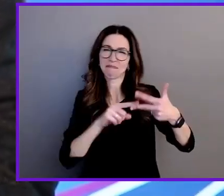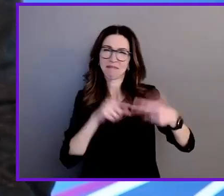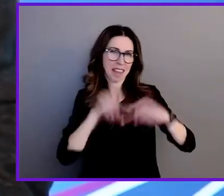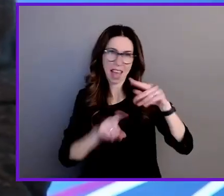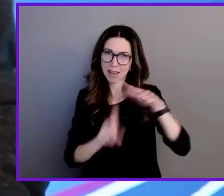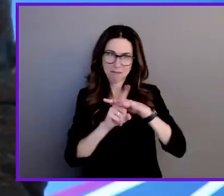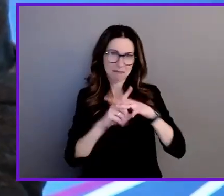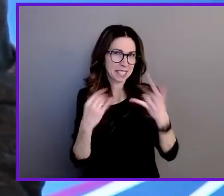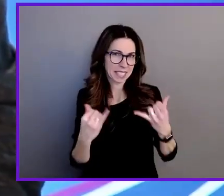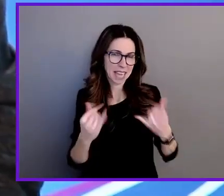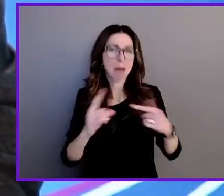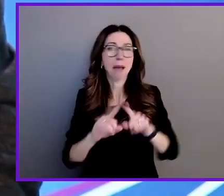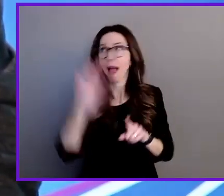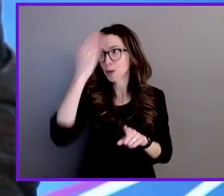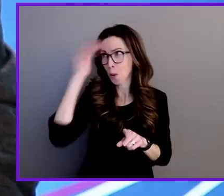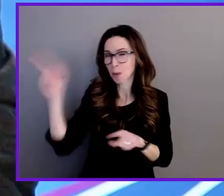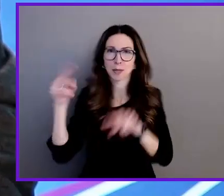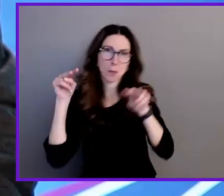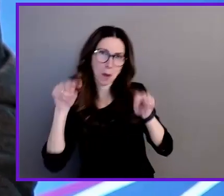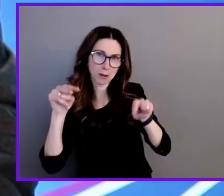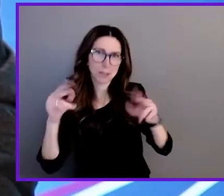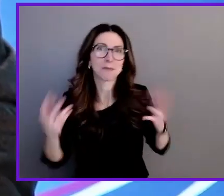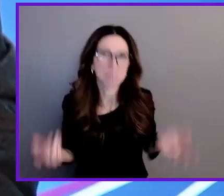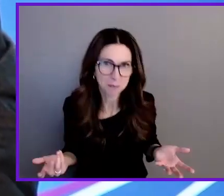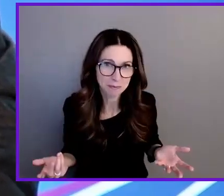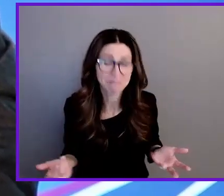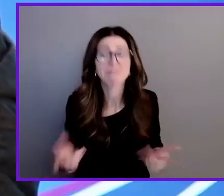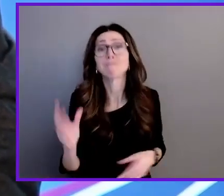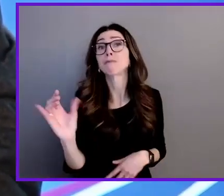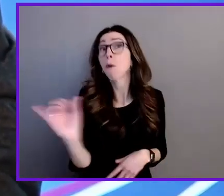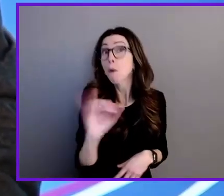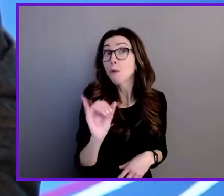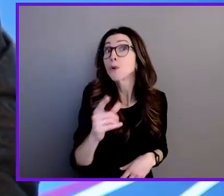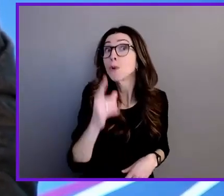I’d also like to acknowledge those board members who have been recently reappointed